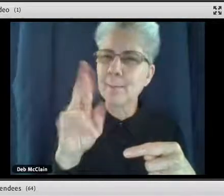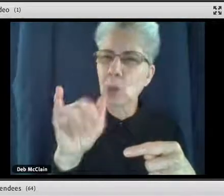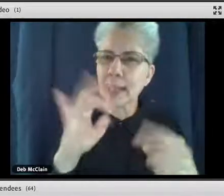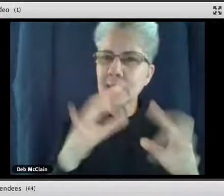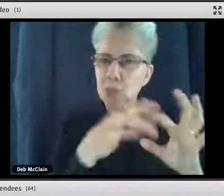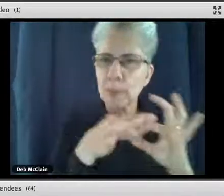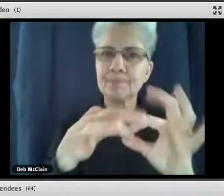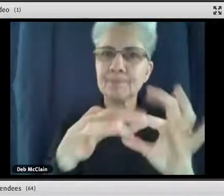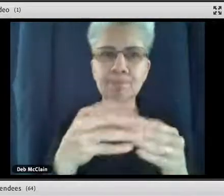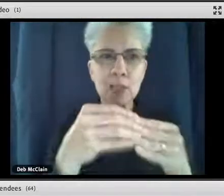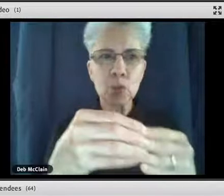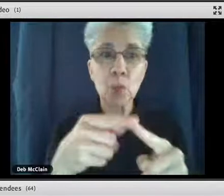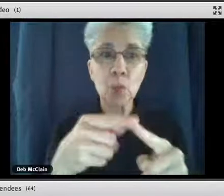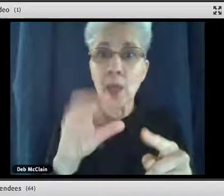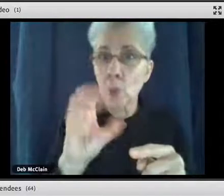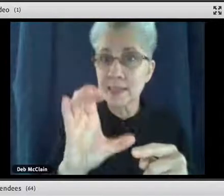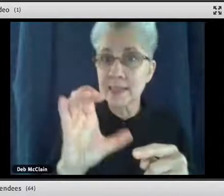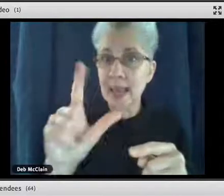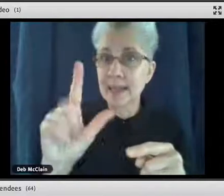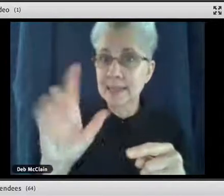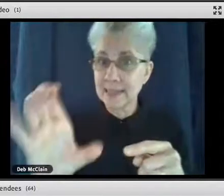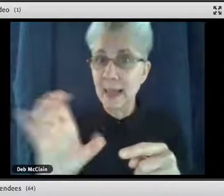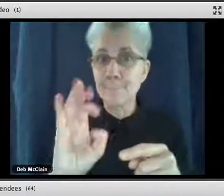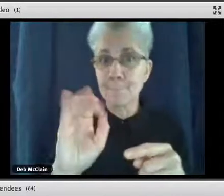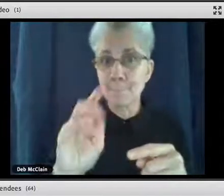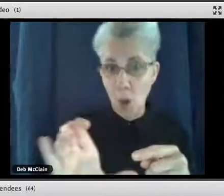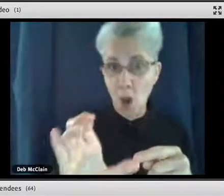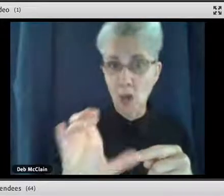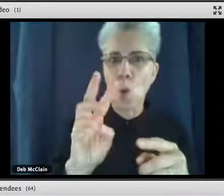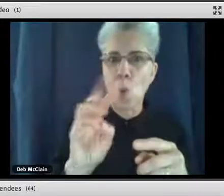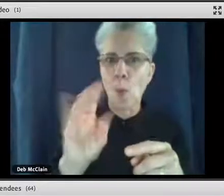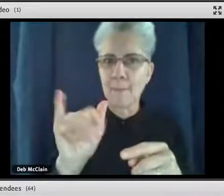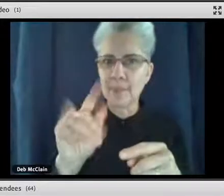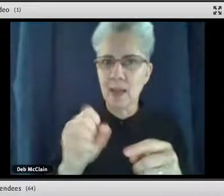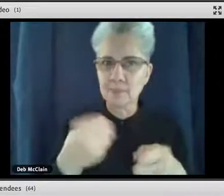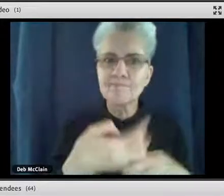So it actually takes you to the OCLC MARC website.